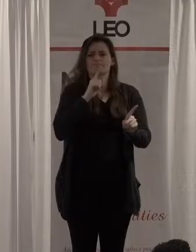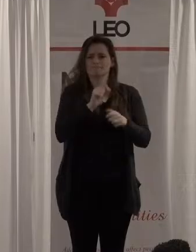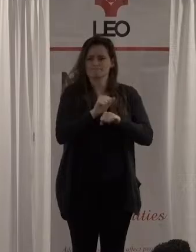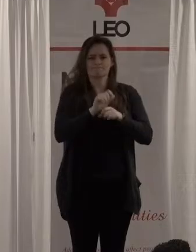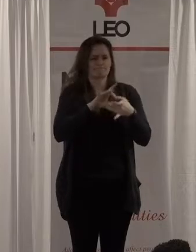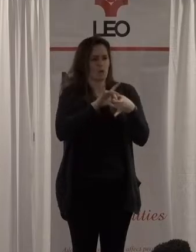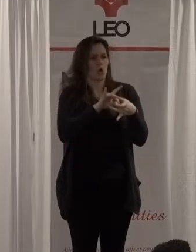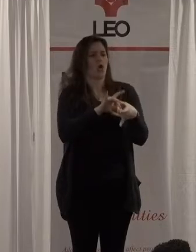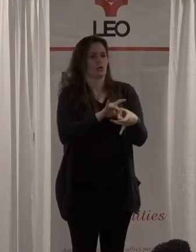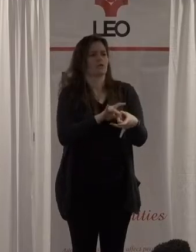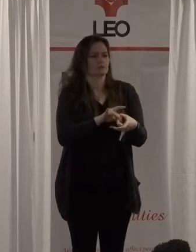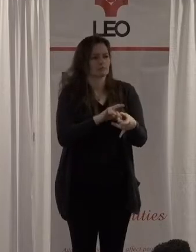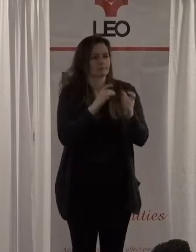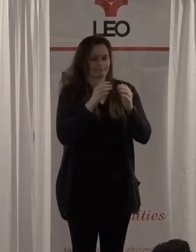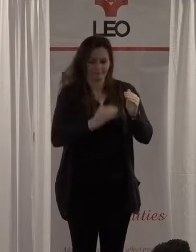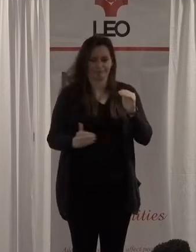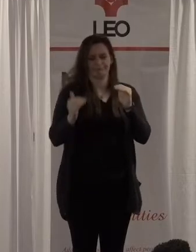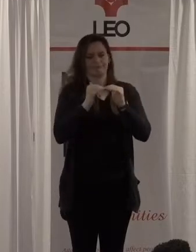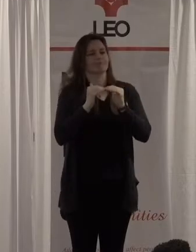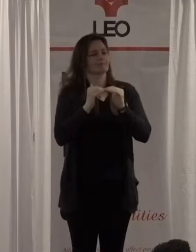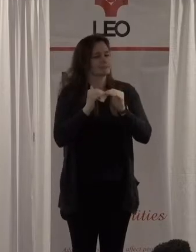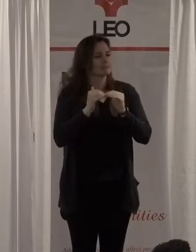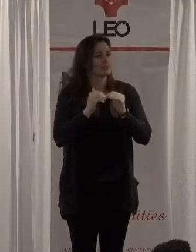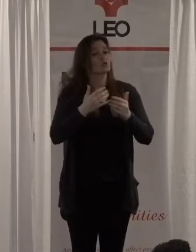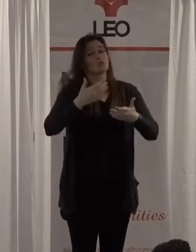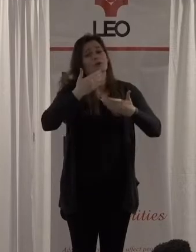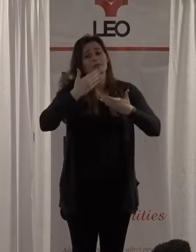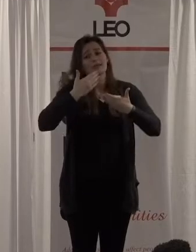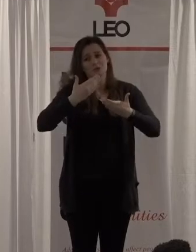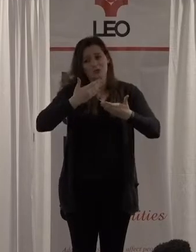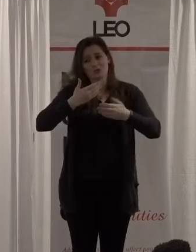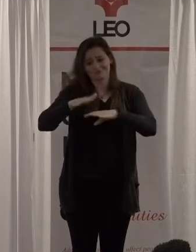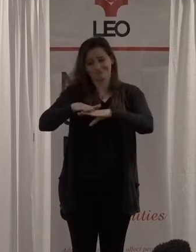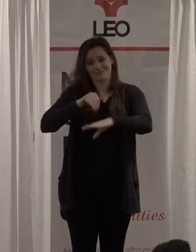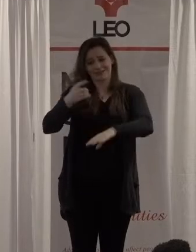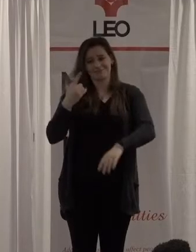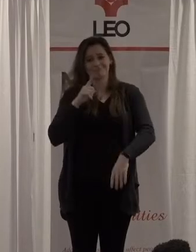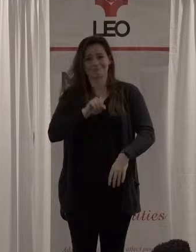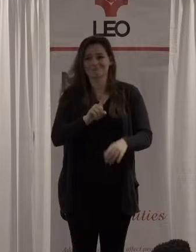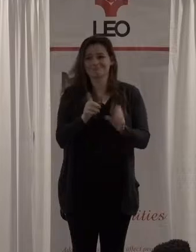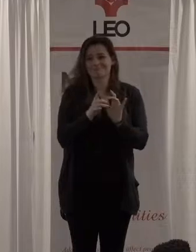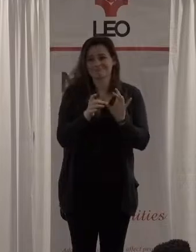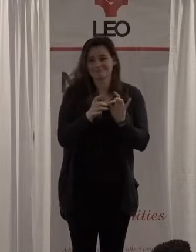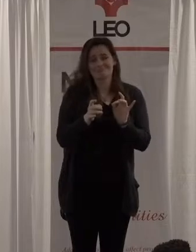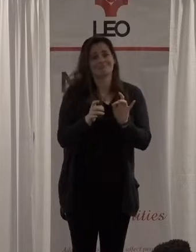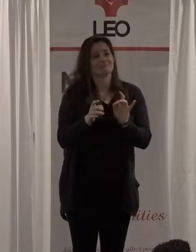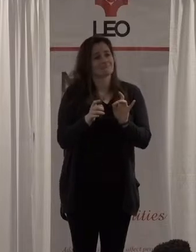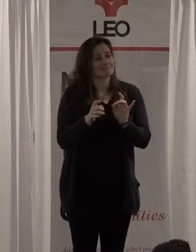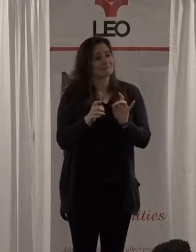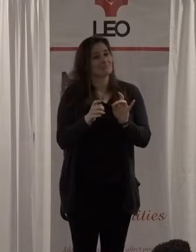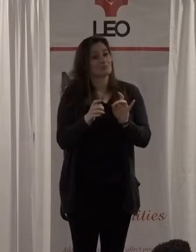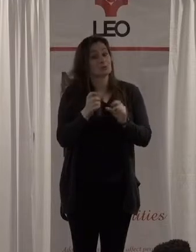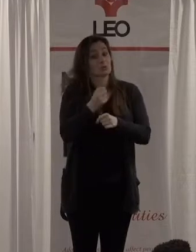I WANT TO THANK YOU AGAIN FOR THE INVITATION TO BE PART OF THIS MEANINGFUL CELEBRATION. BY THIS TIME NEXT YEAR WHEN I SPEAK TO YOU GUYS